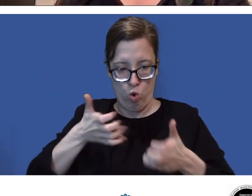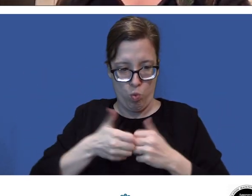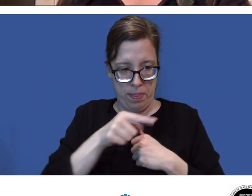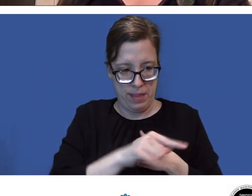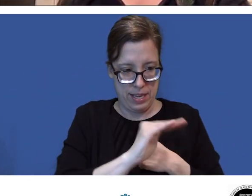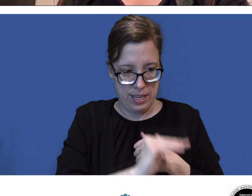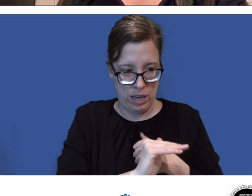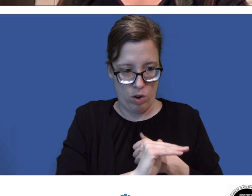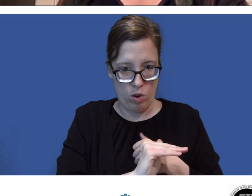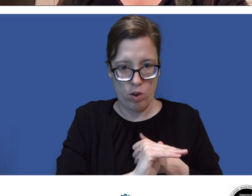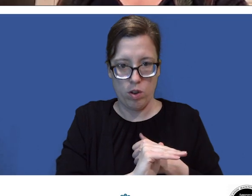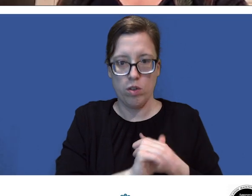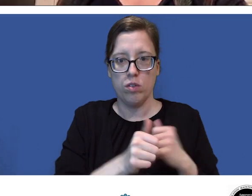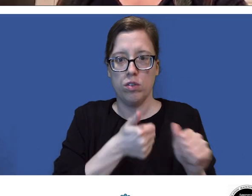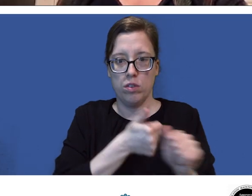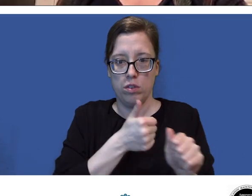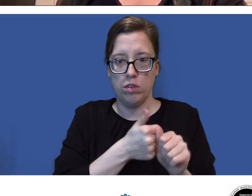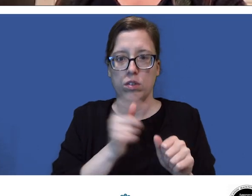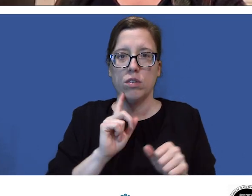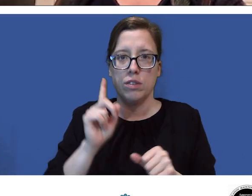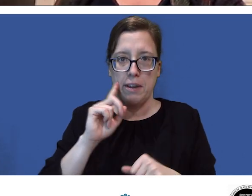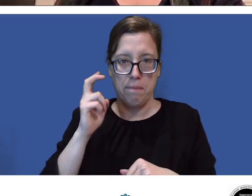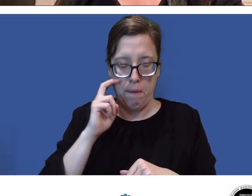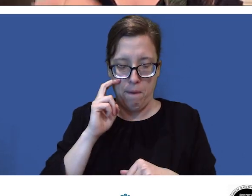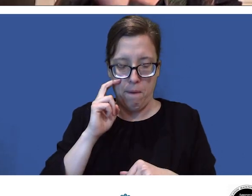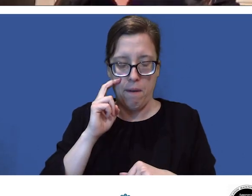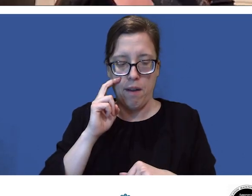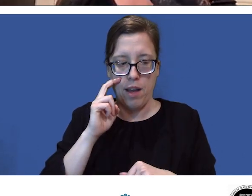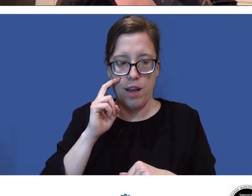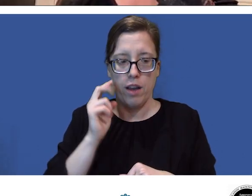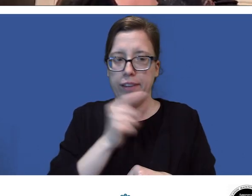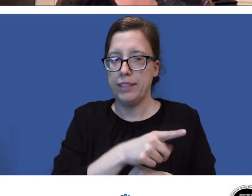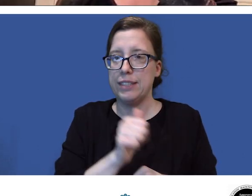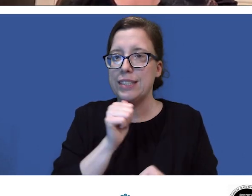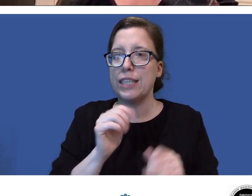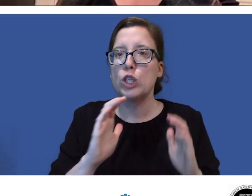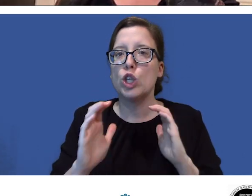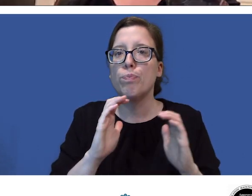you're interacting with a kiddo who experiences deafblindness,